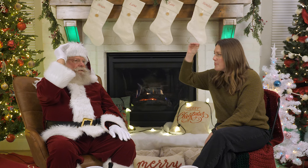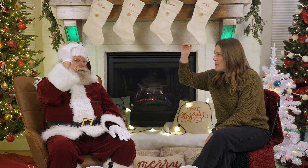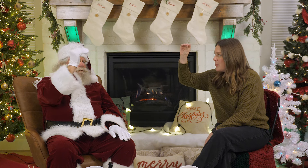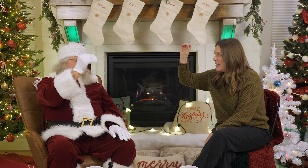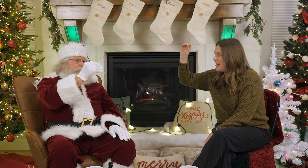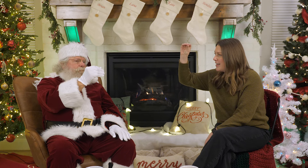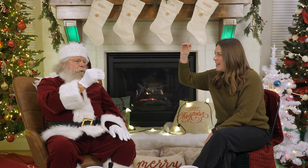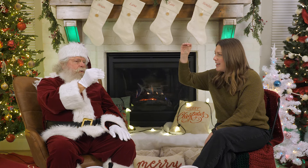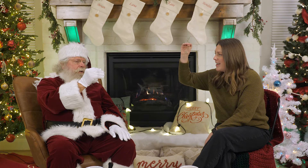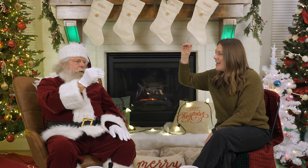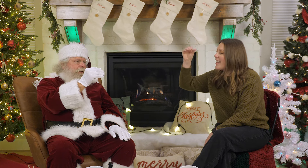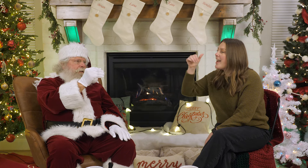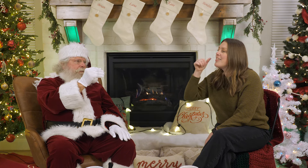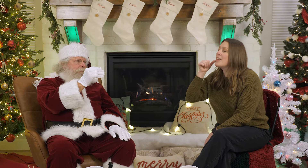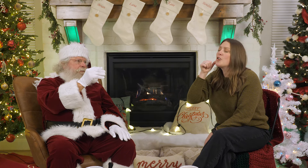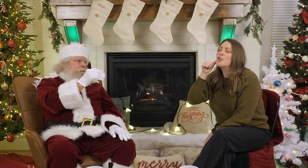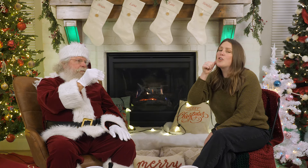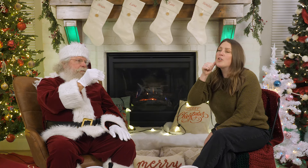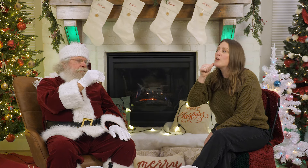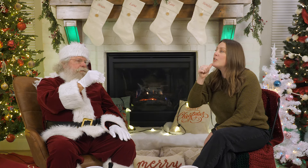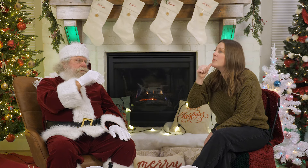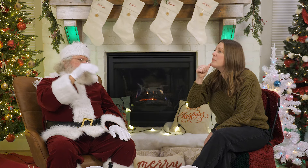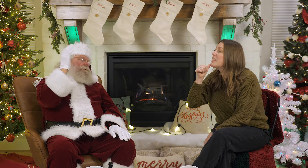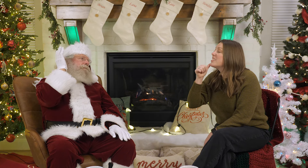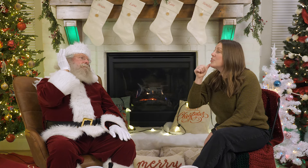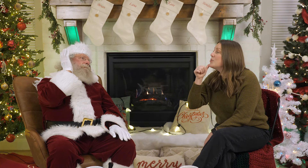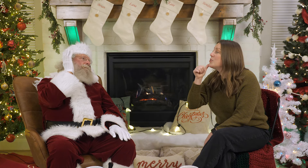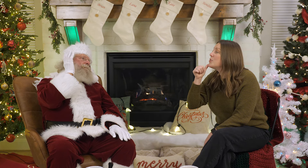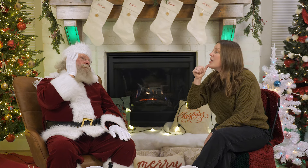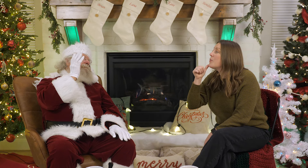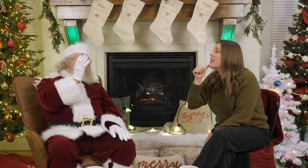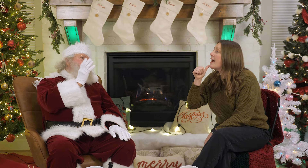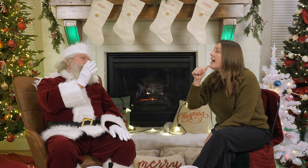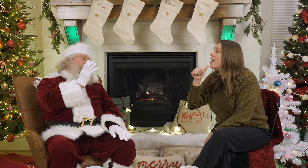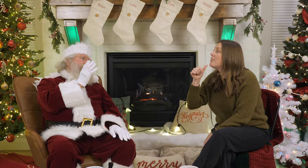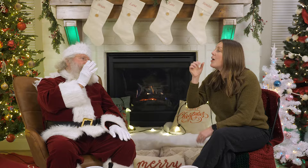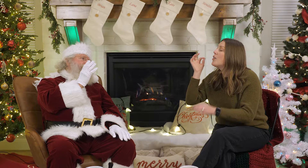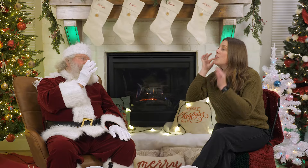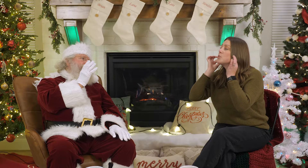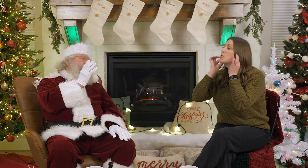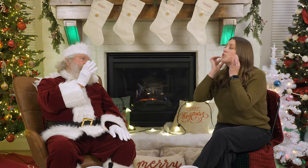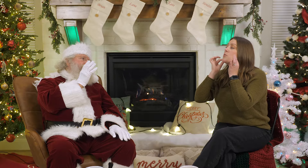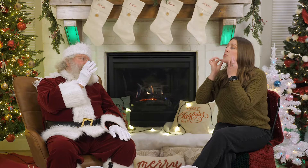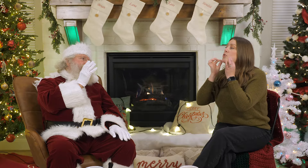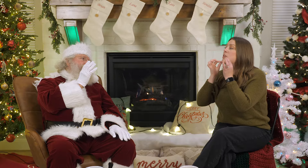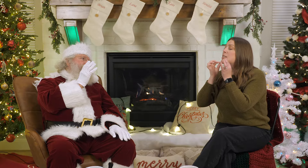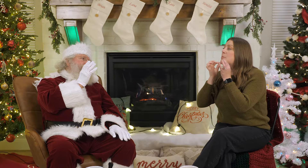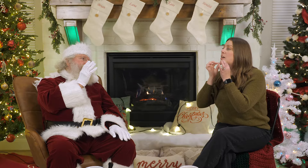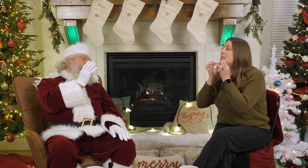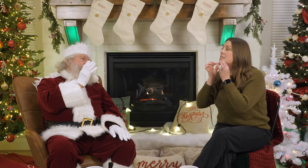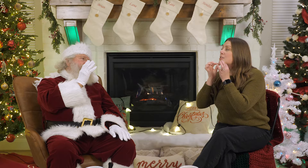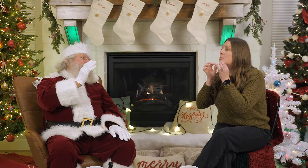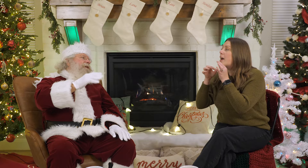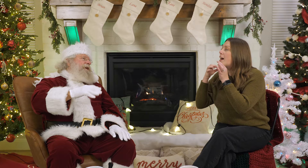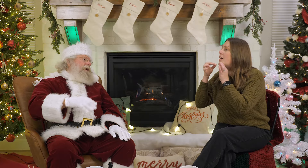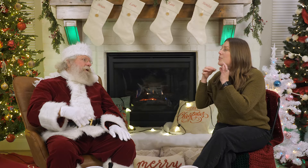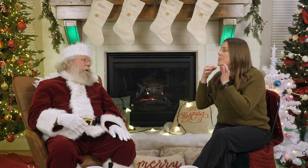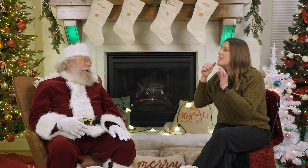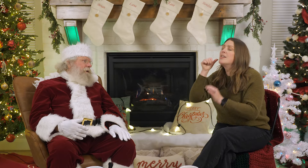Boy and then girl because used to they would have those stringed bonnets around.